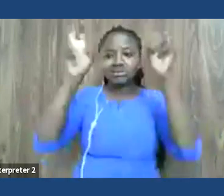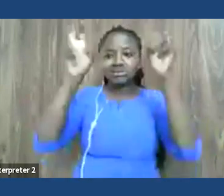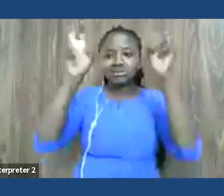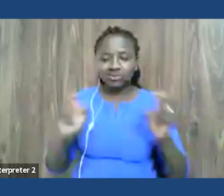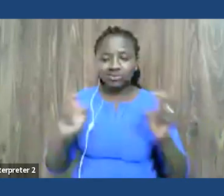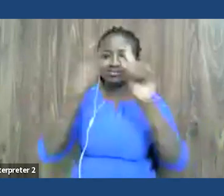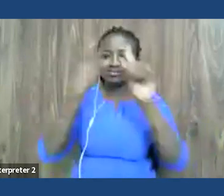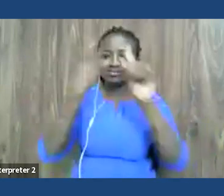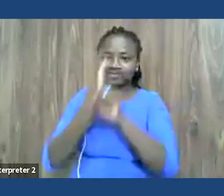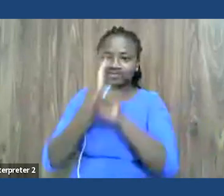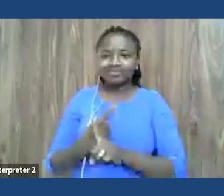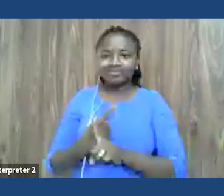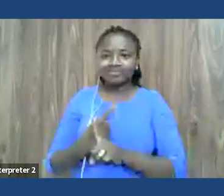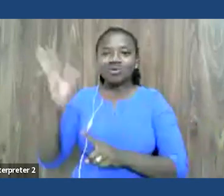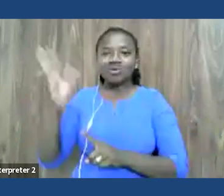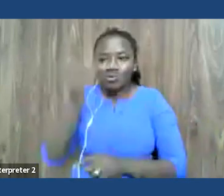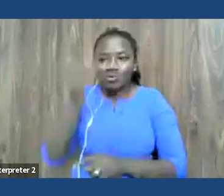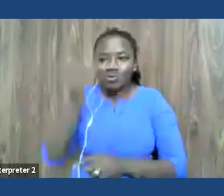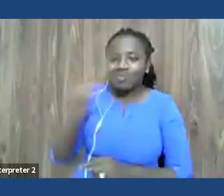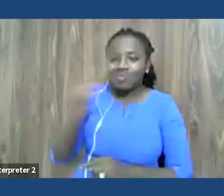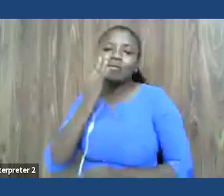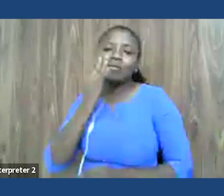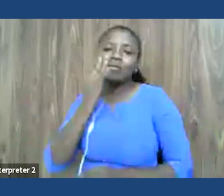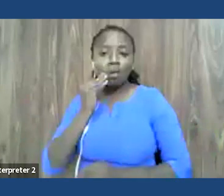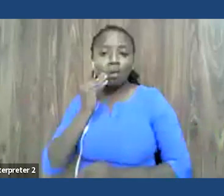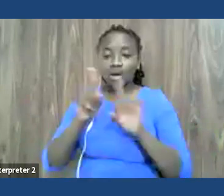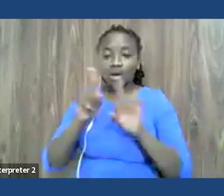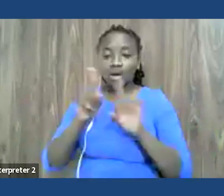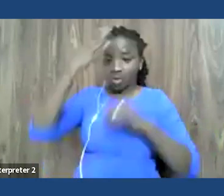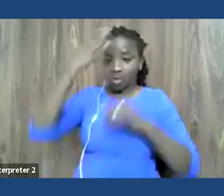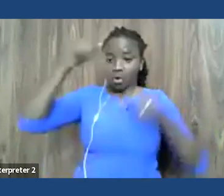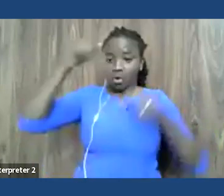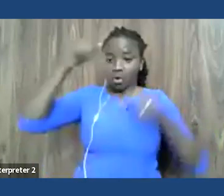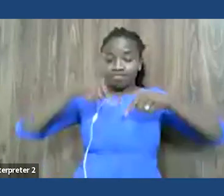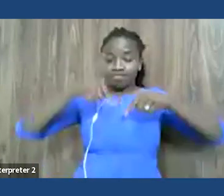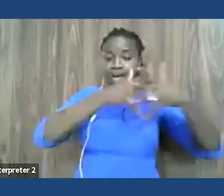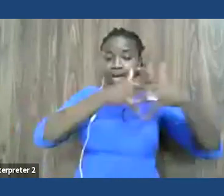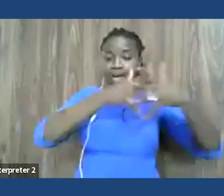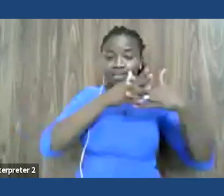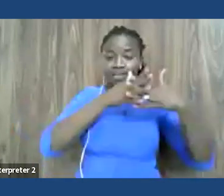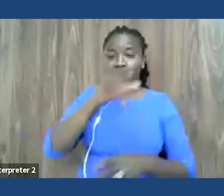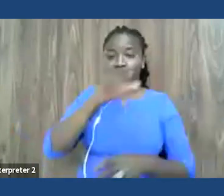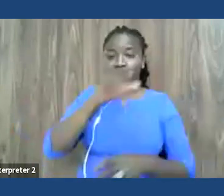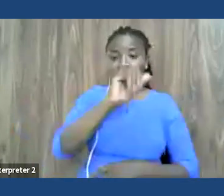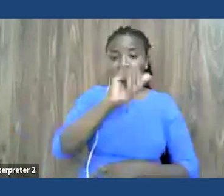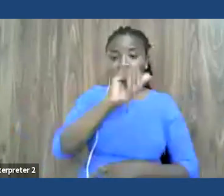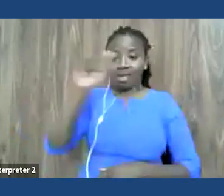And I know here in the United States, AARP, it's probably one of the biggest organizations